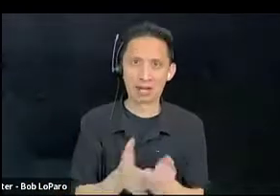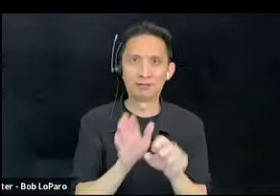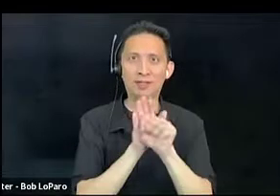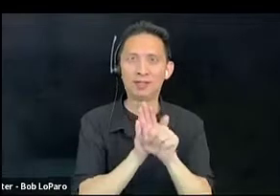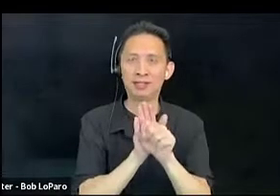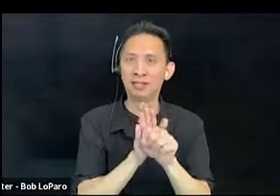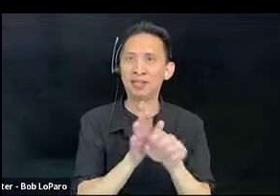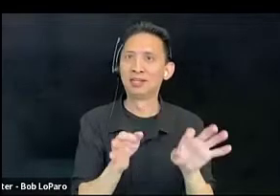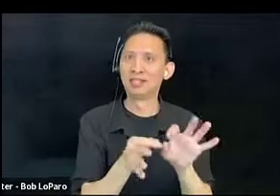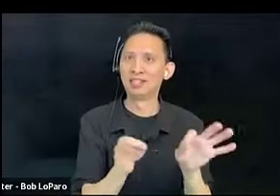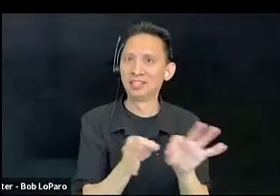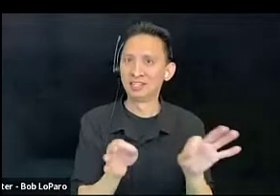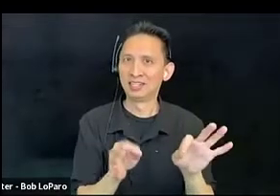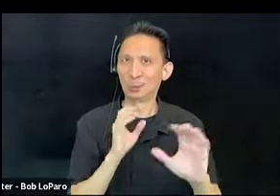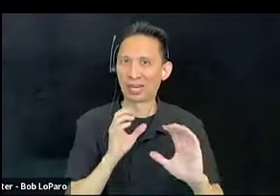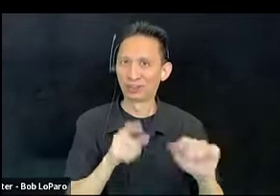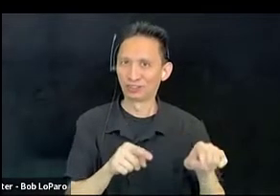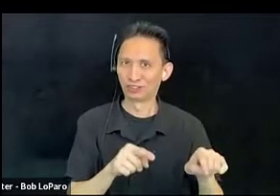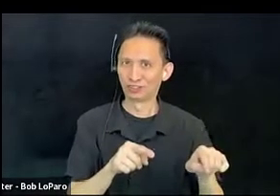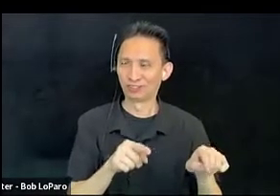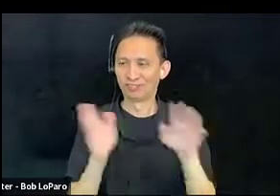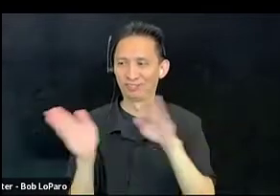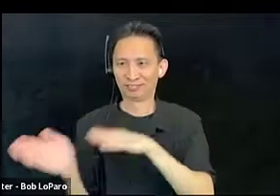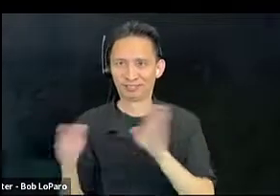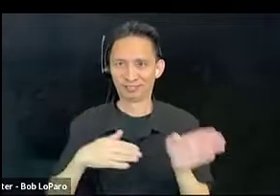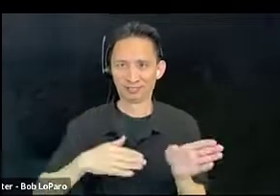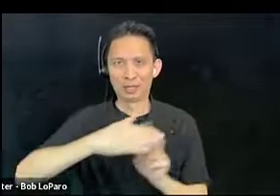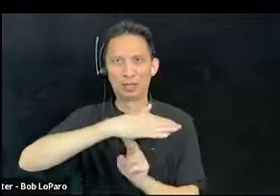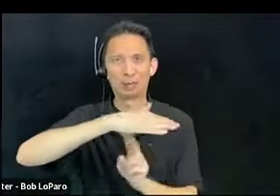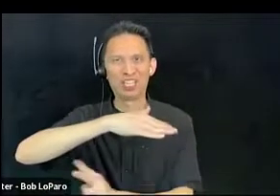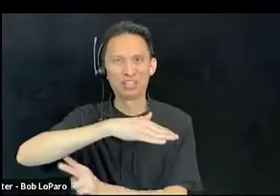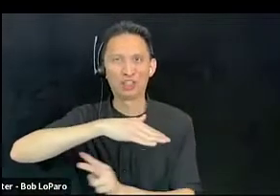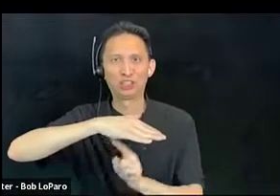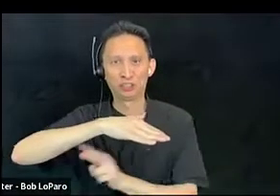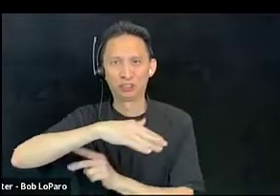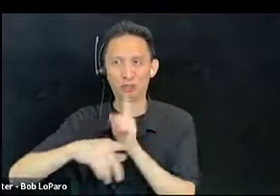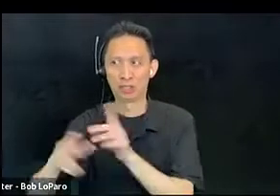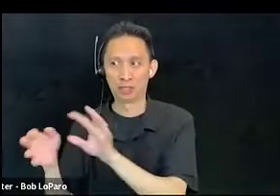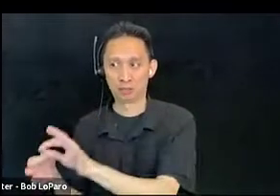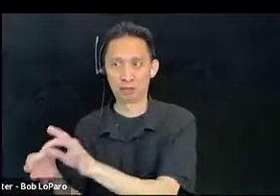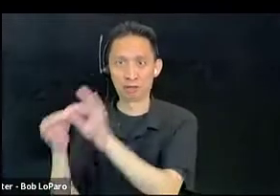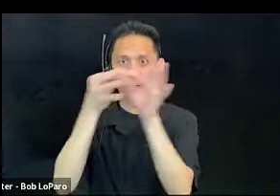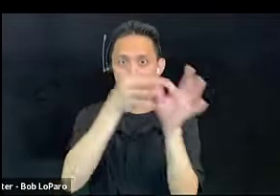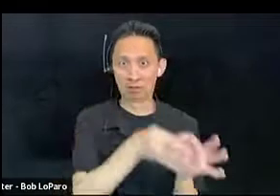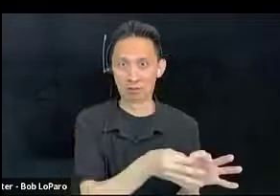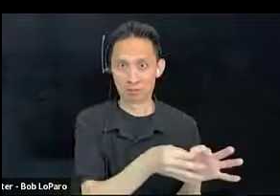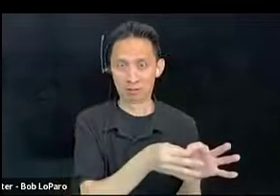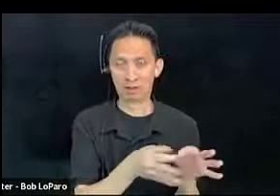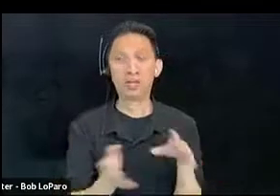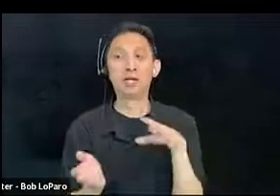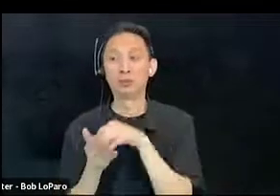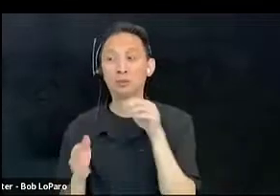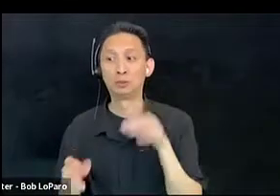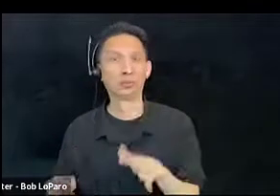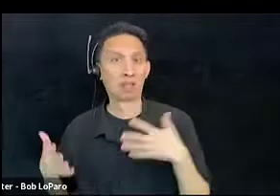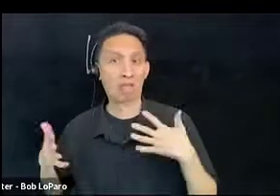So, it's a means to achieve symbolism for a student who doesn't have symbolism yet. And then once they have it,